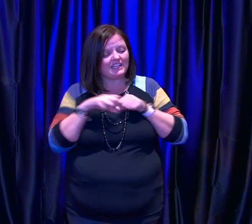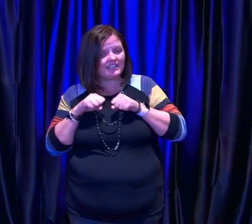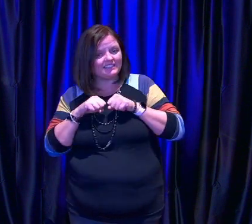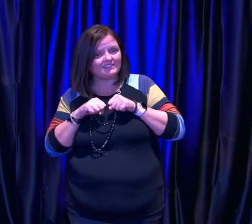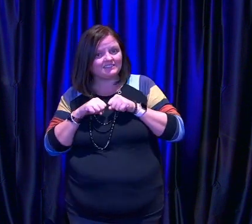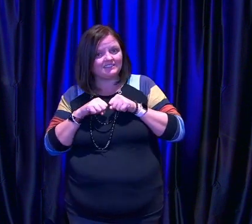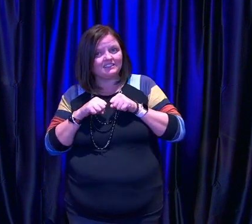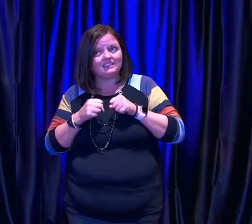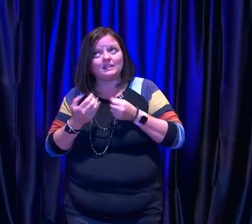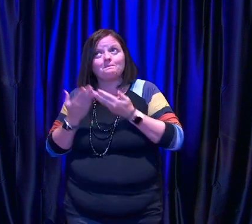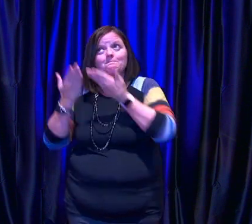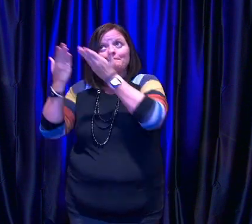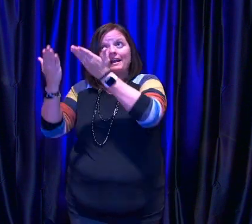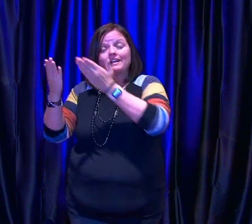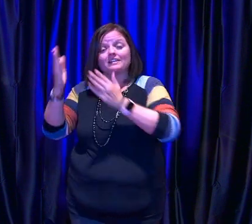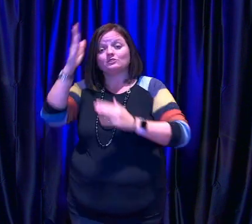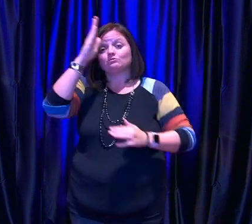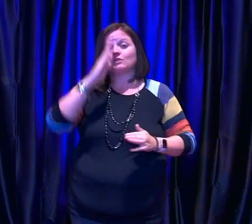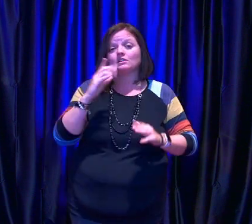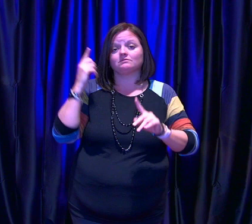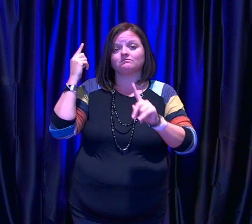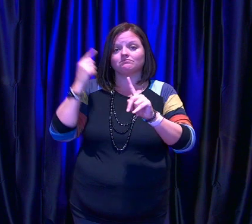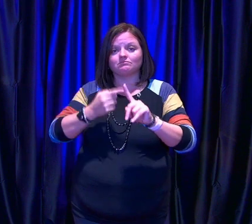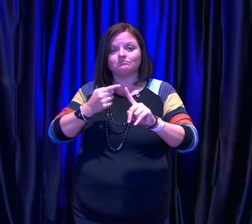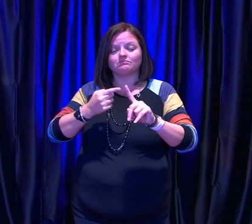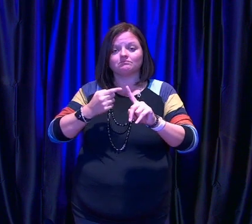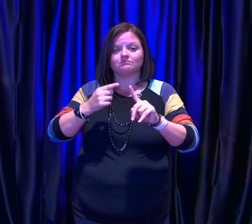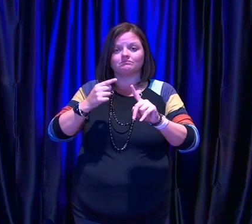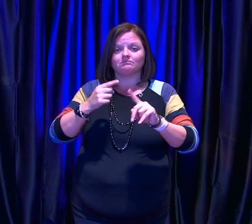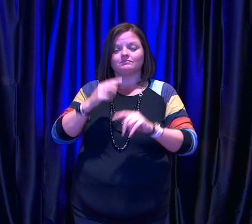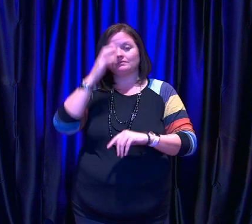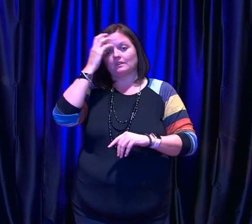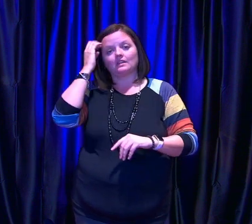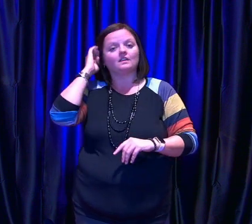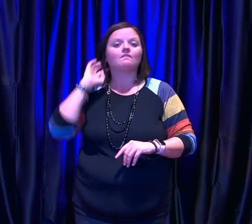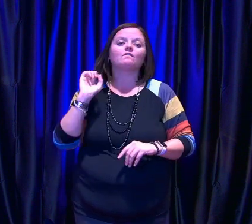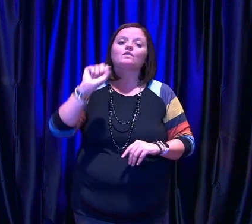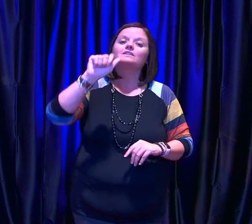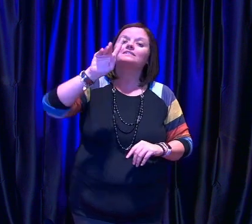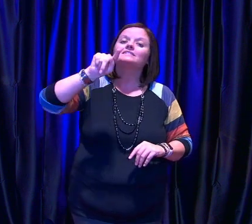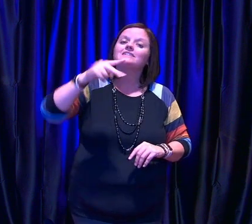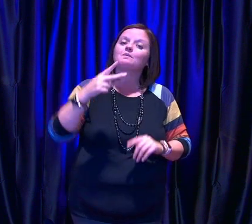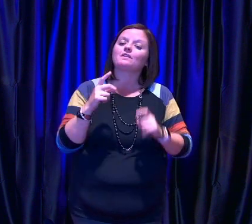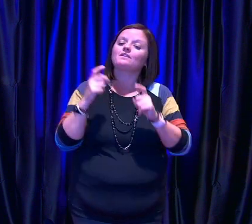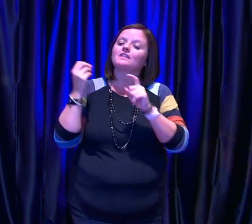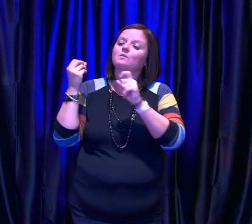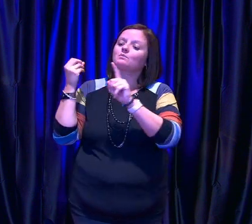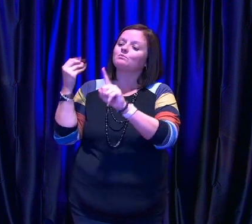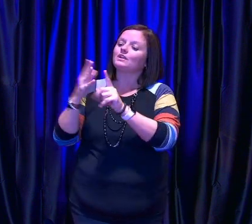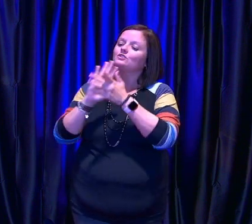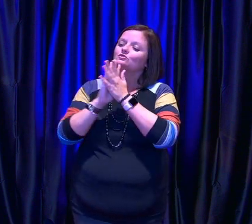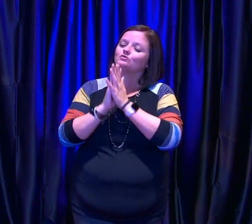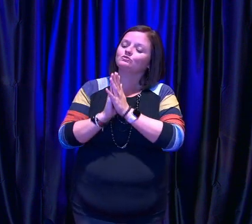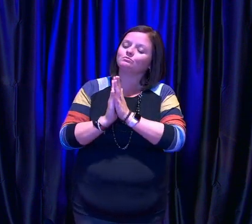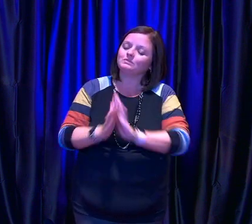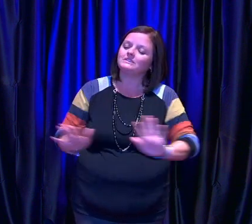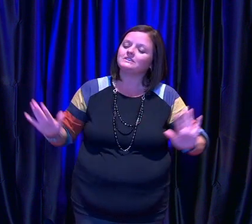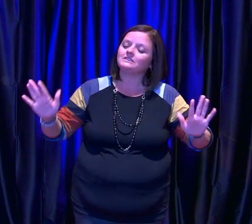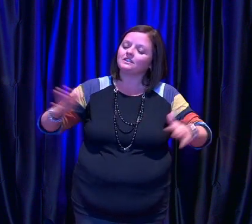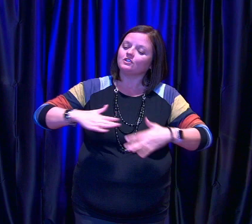God's original purpose for the sabbath that would bring joy and peace instead of be instead of being